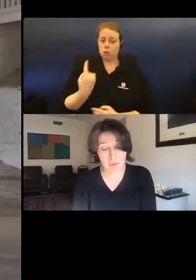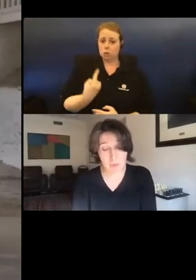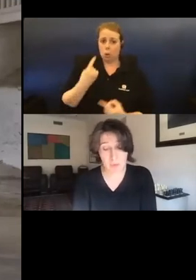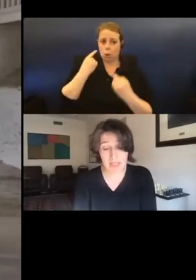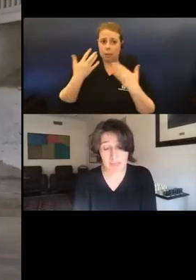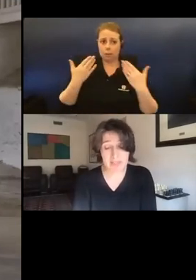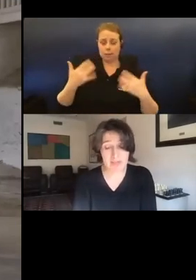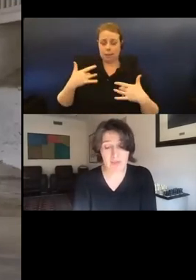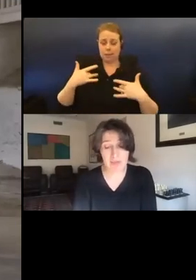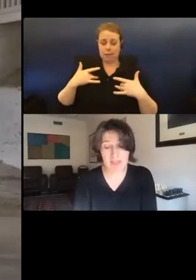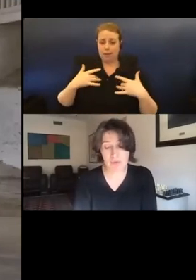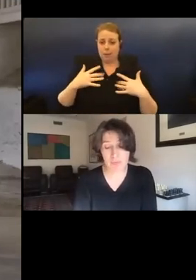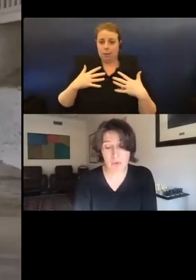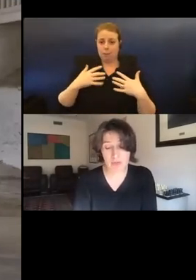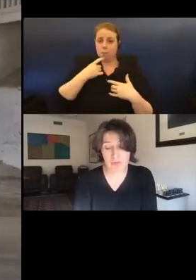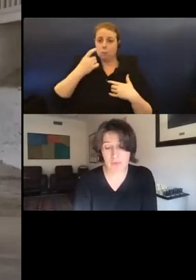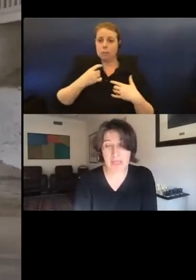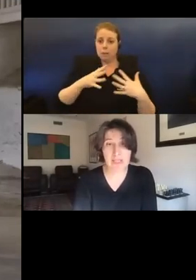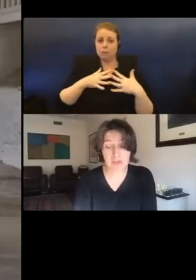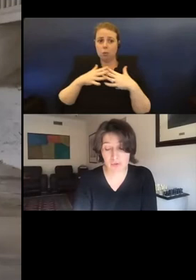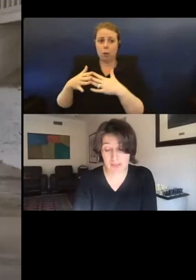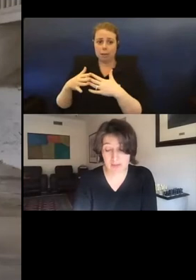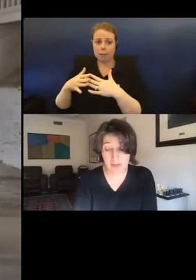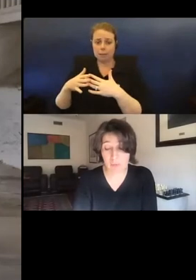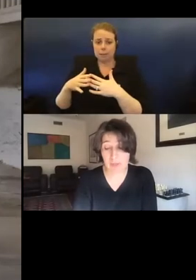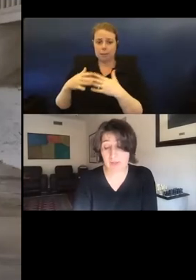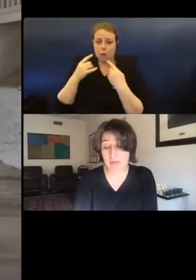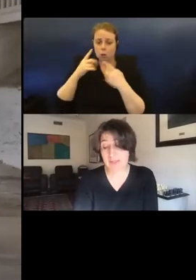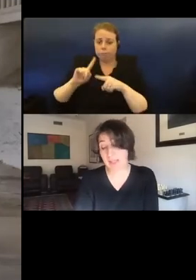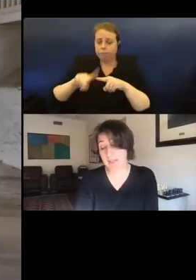where i presented replicas of bollards from many countries where terrorist acts have